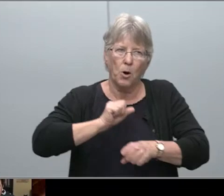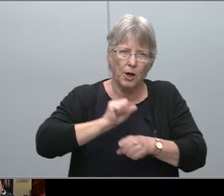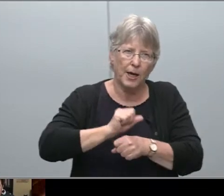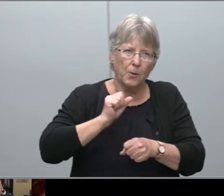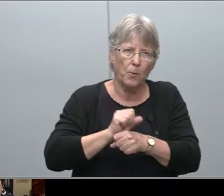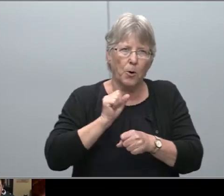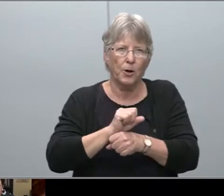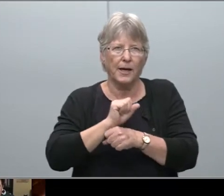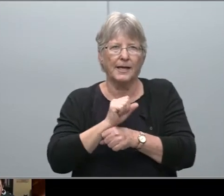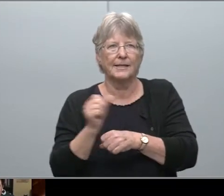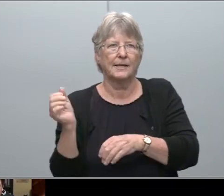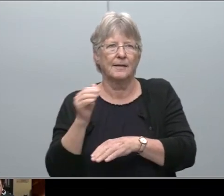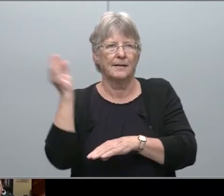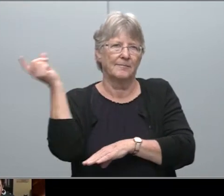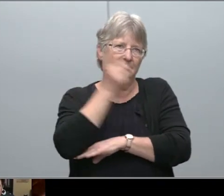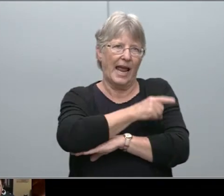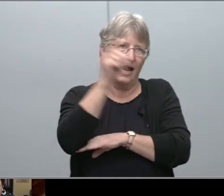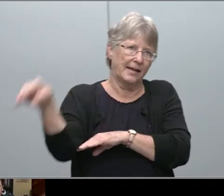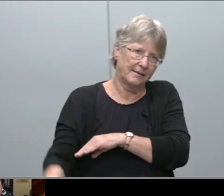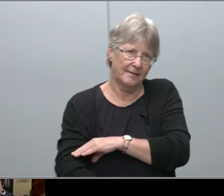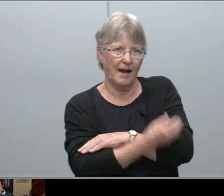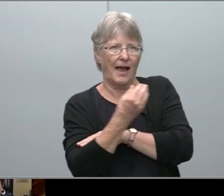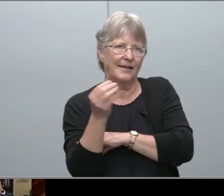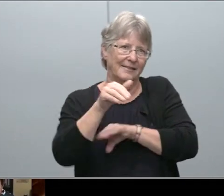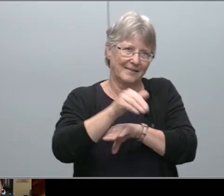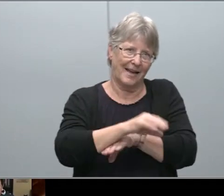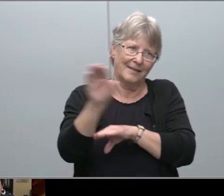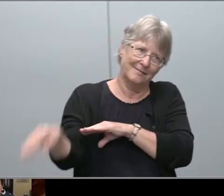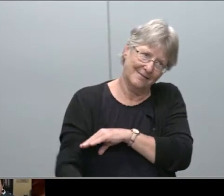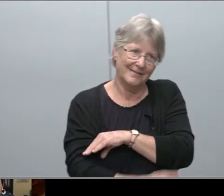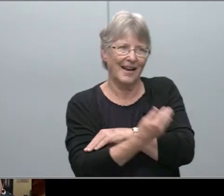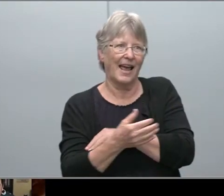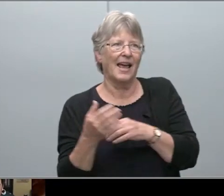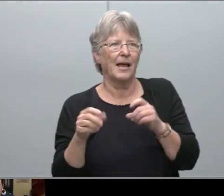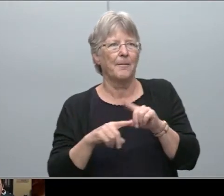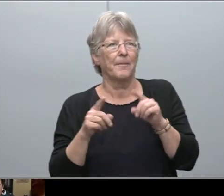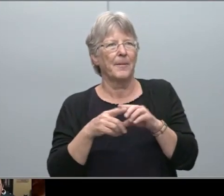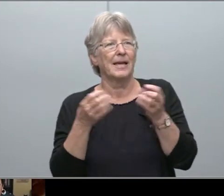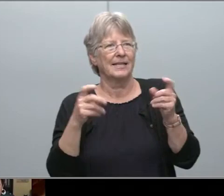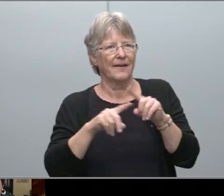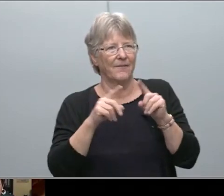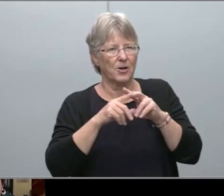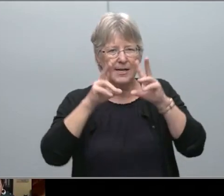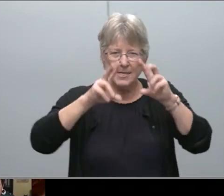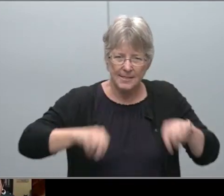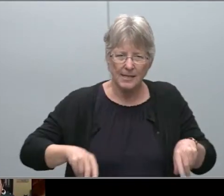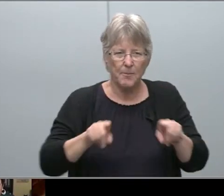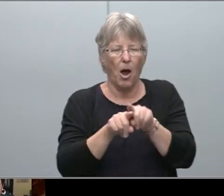through the process because we're doing this from a distance, and it can get a little tricky.